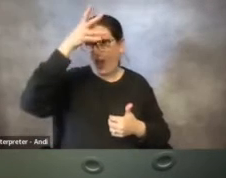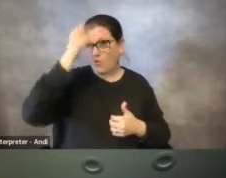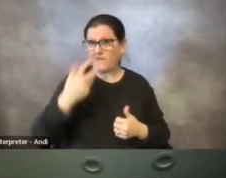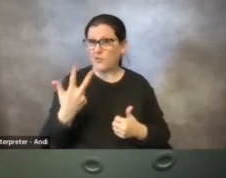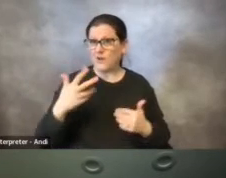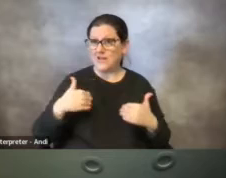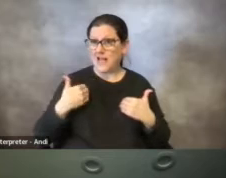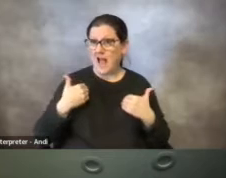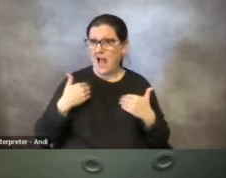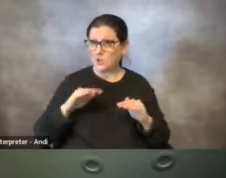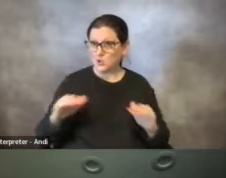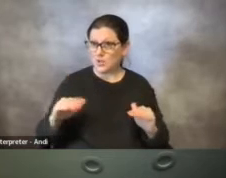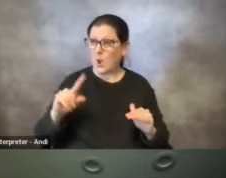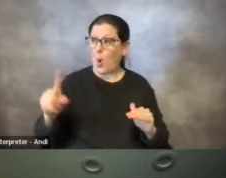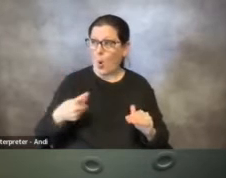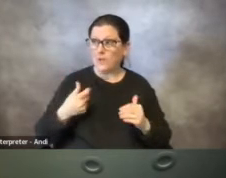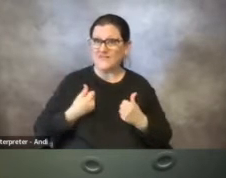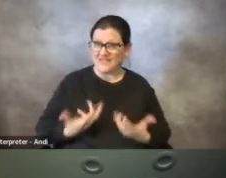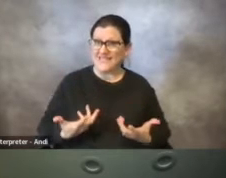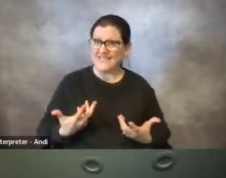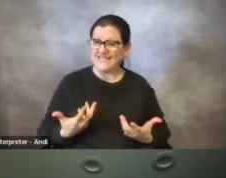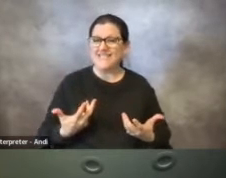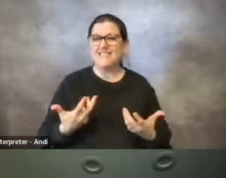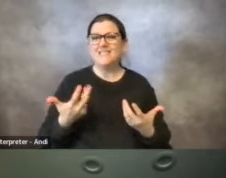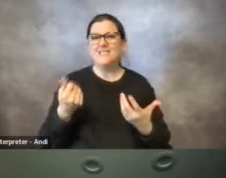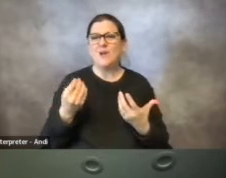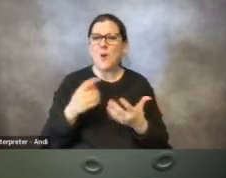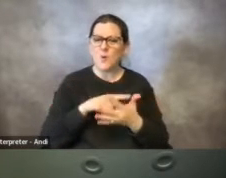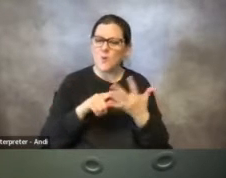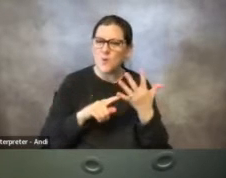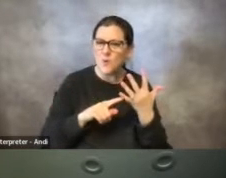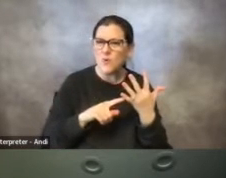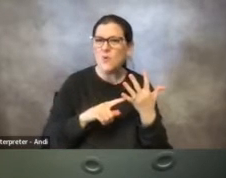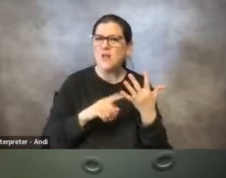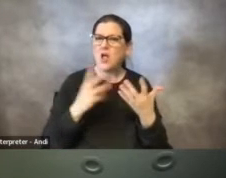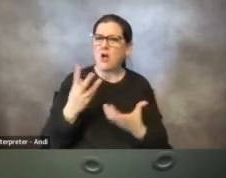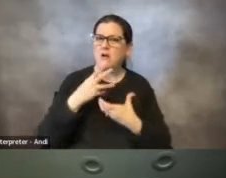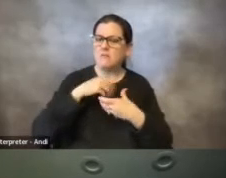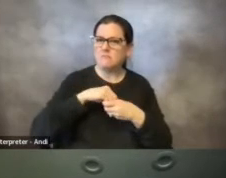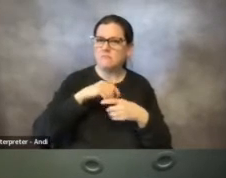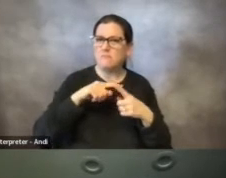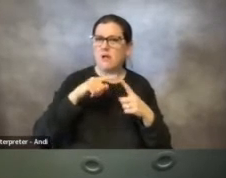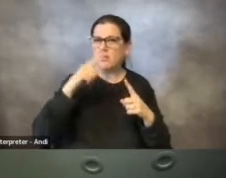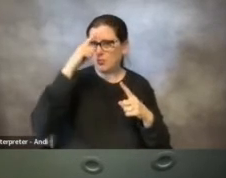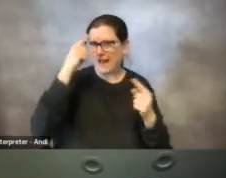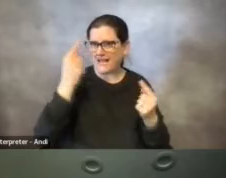it, that the brain injury doesn't, you know, it only adds to this complications. You know, and, you know, for me, it's not